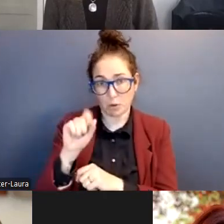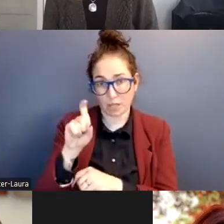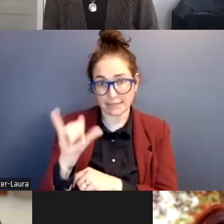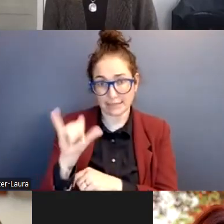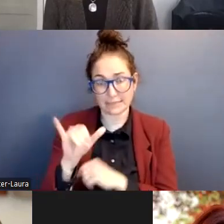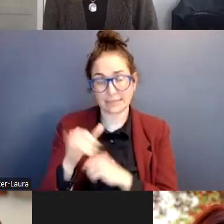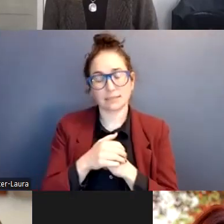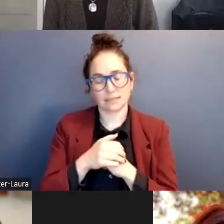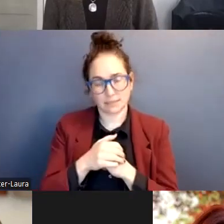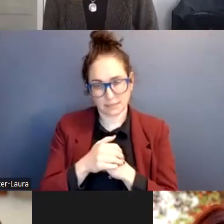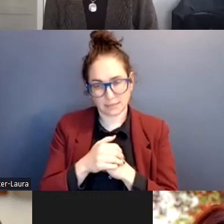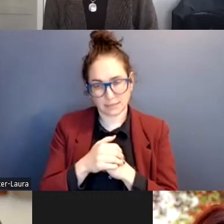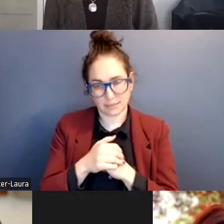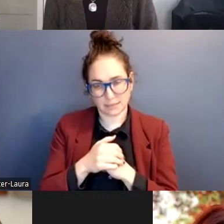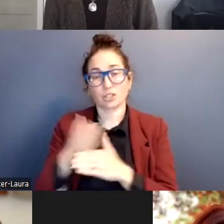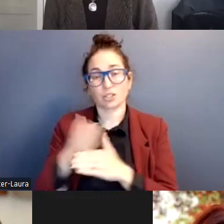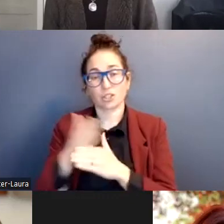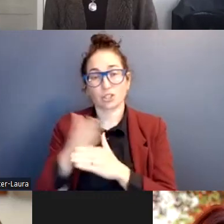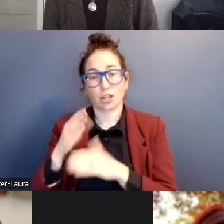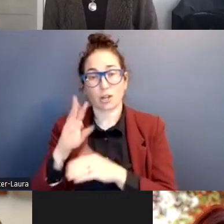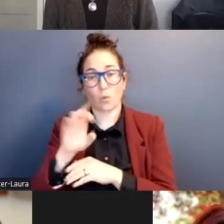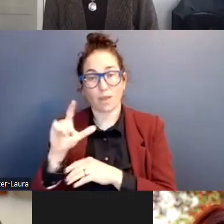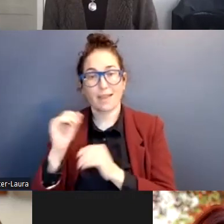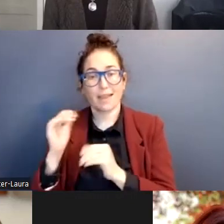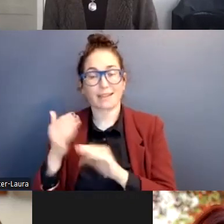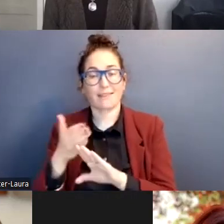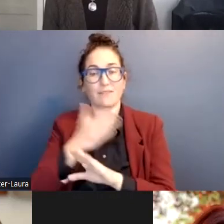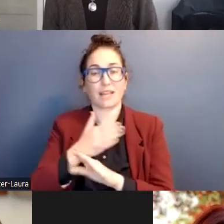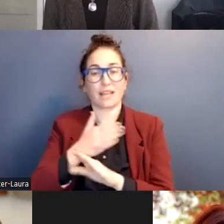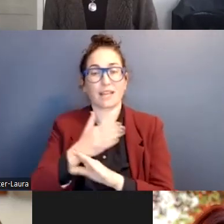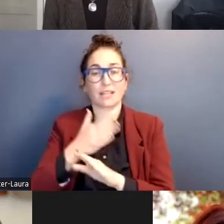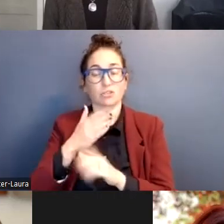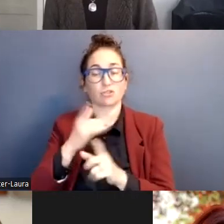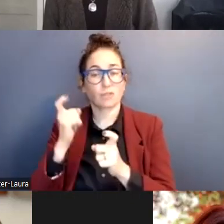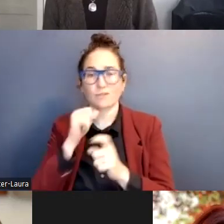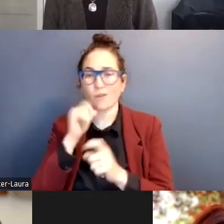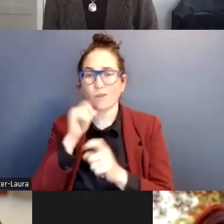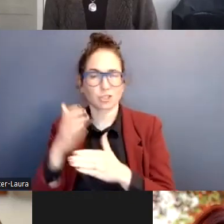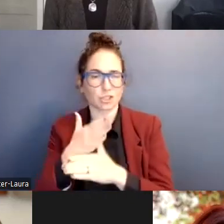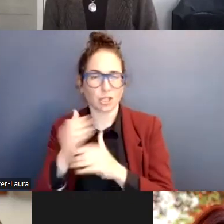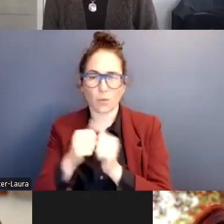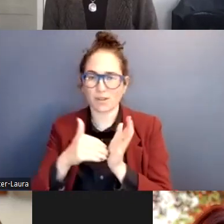you didn't share the liquid will Advanced Directive with doctors unless necessary. Don't give